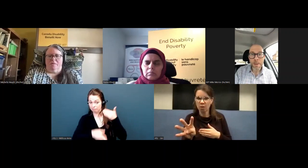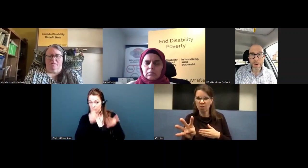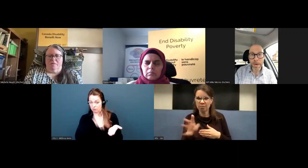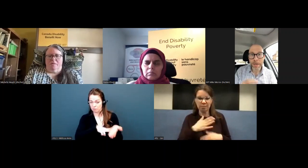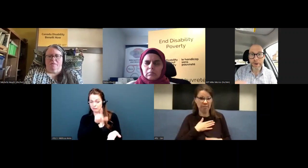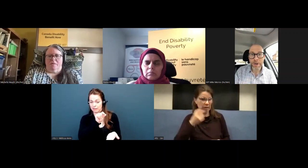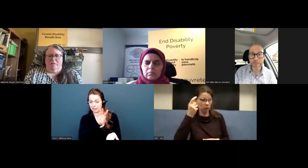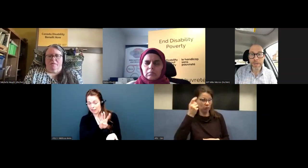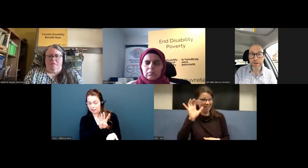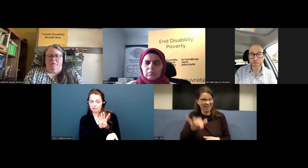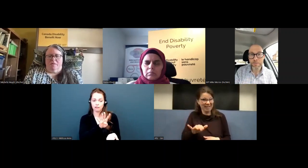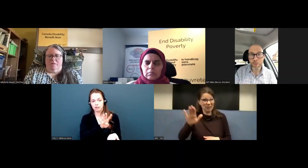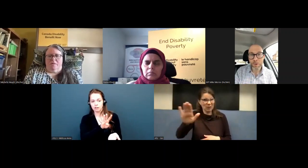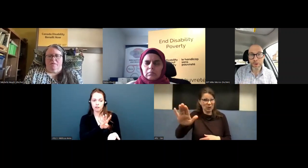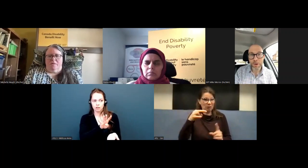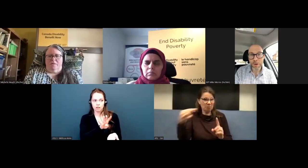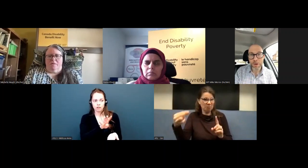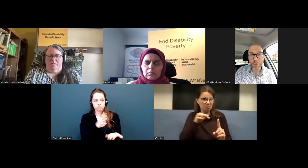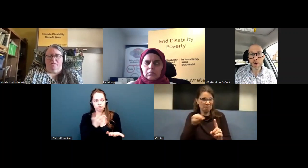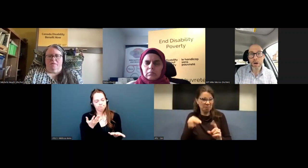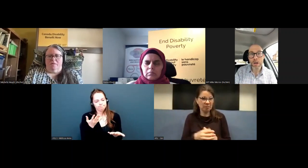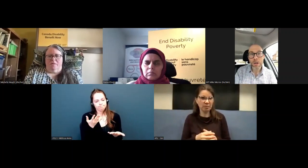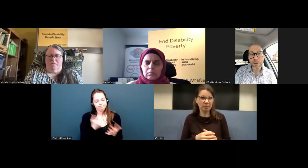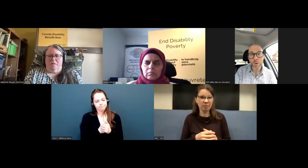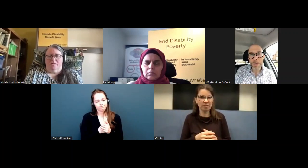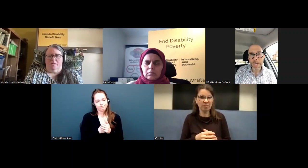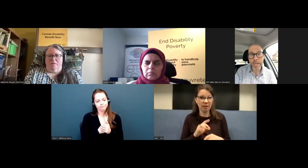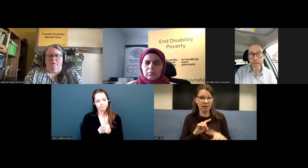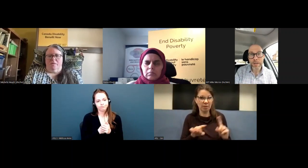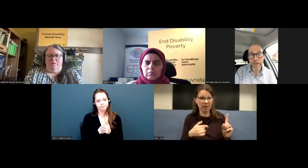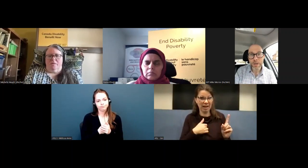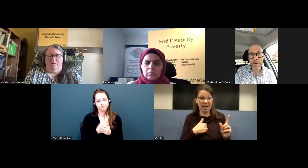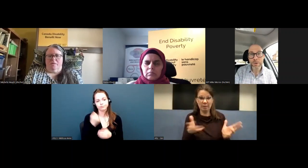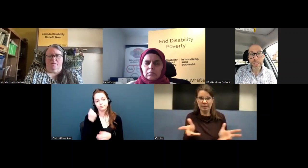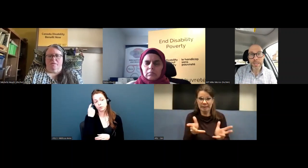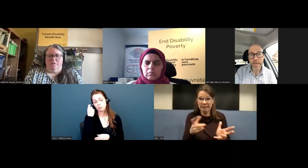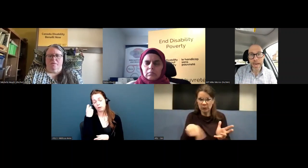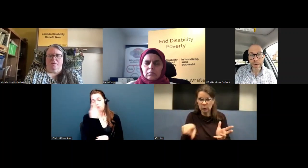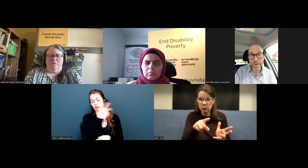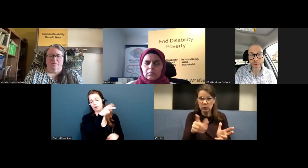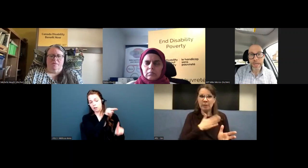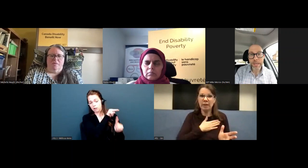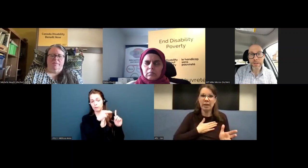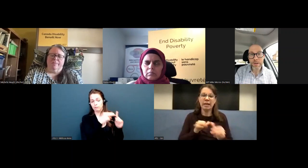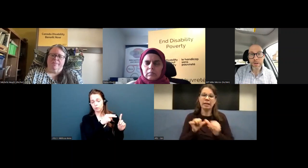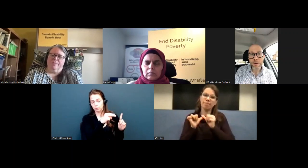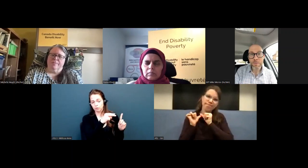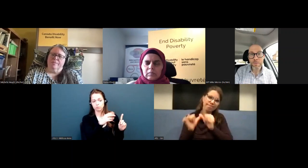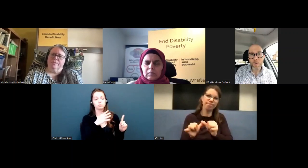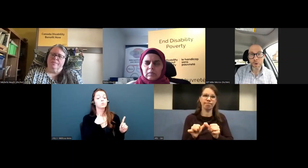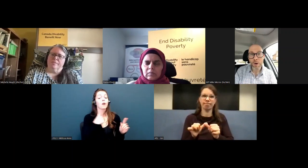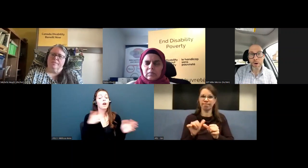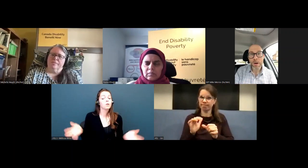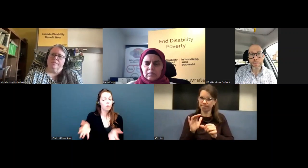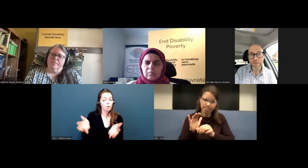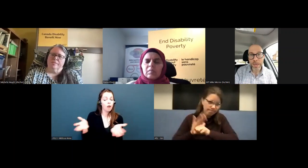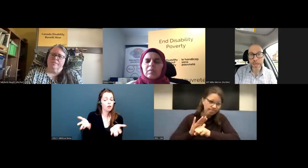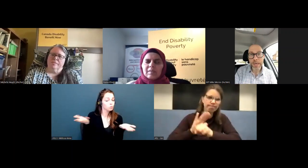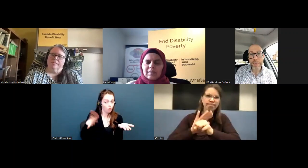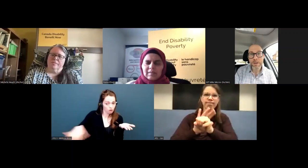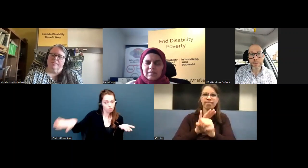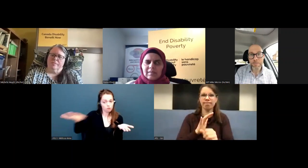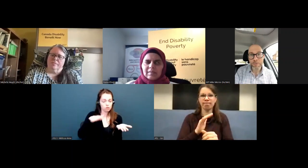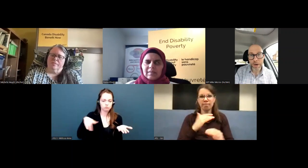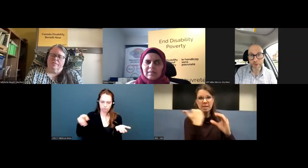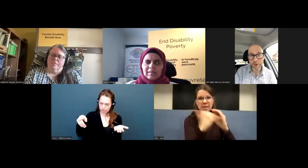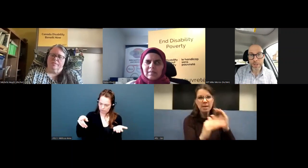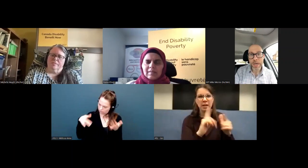MY ENCOURAGEMENT FOR YOU ALL WOULD BE TO CONTINUE TO ADVOCATE FOR FUNDING TO BE PRIORITIZED